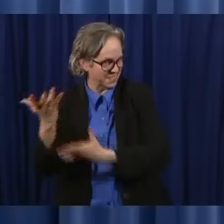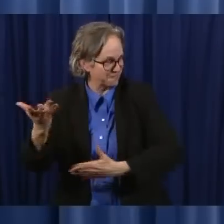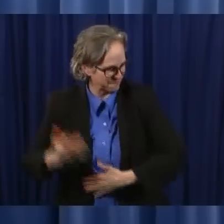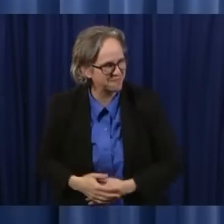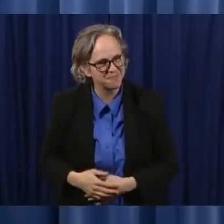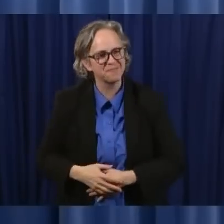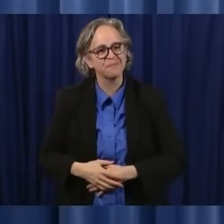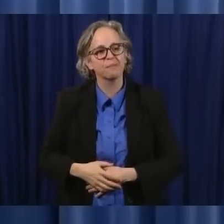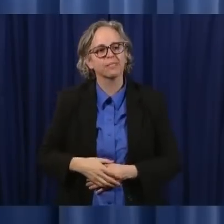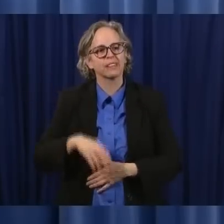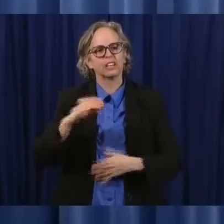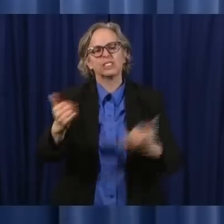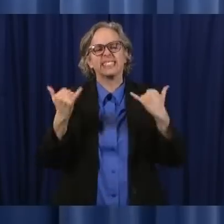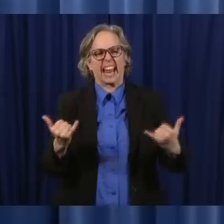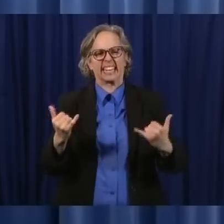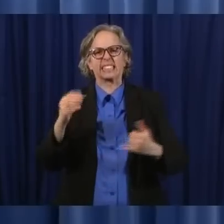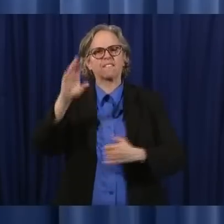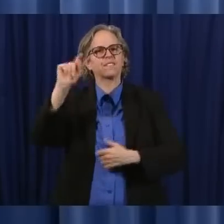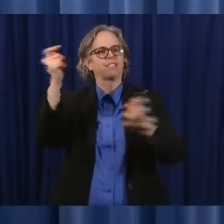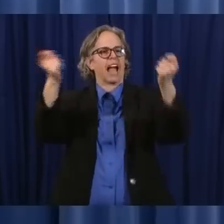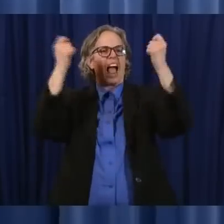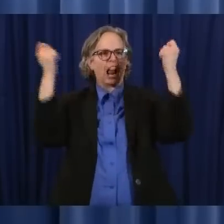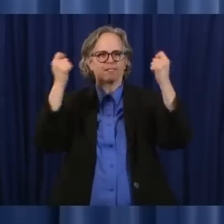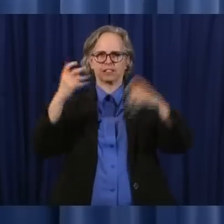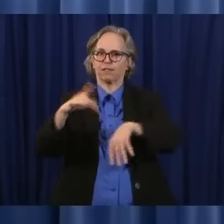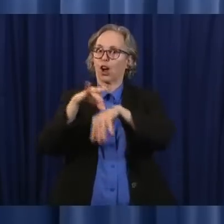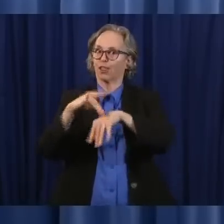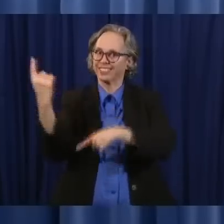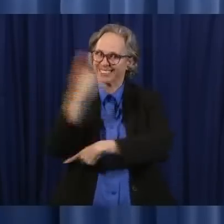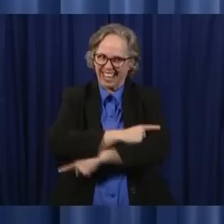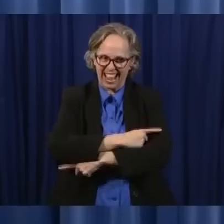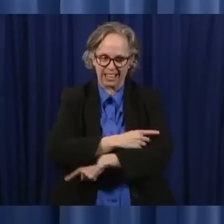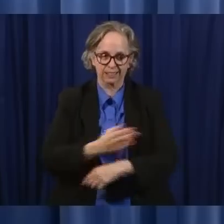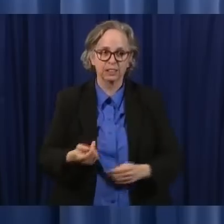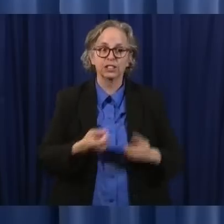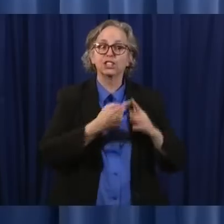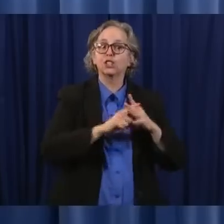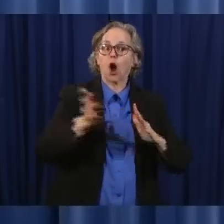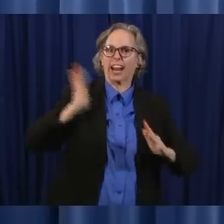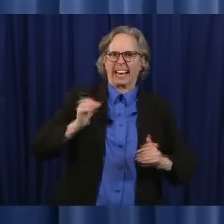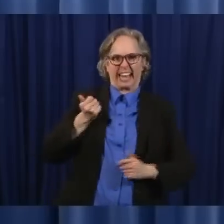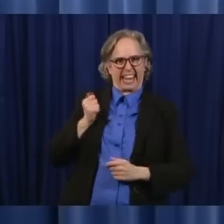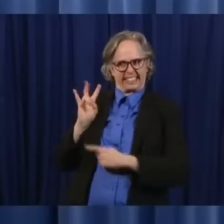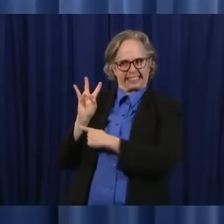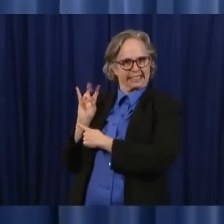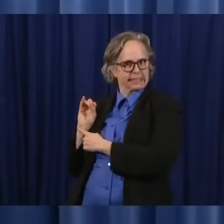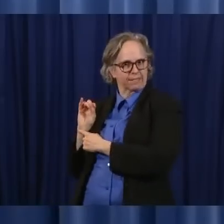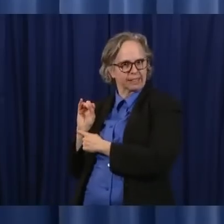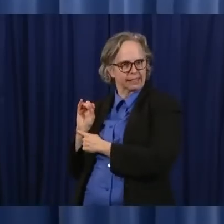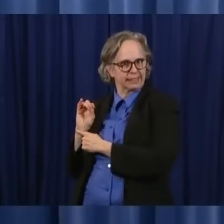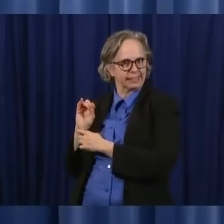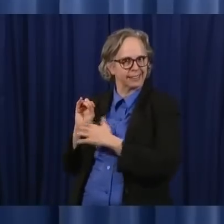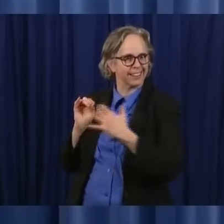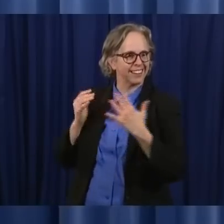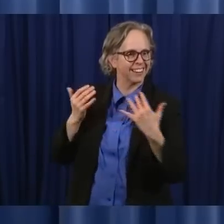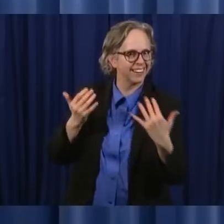CELEBRATION OF THE FIRST BIRTHDAY. THAT'S THE BUCKEYE. 1970, 20 MILLION PEOPLE CELEBRATE EARTH DAY ACROSS THE